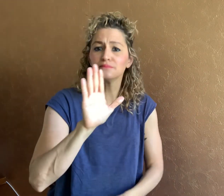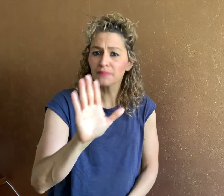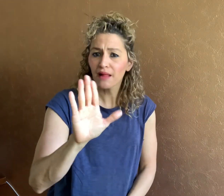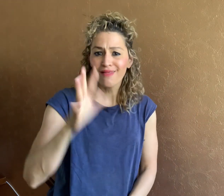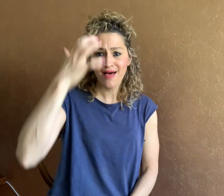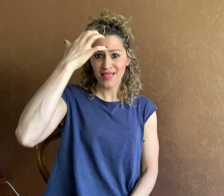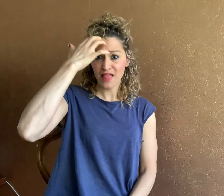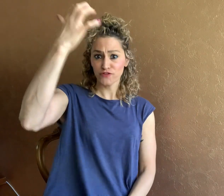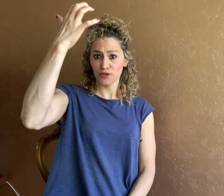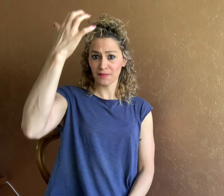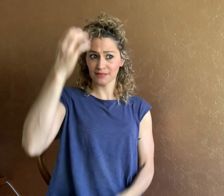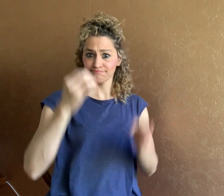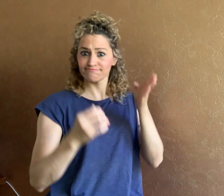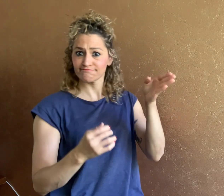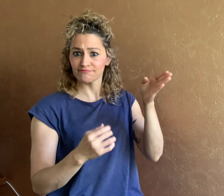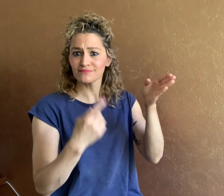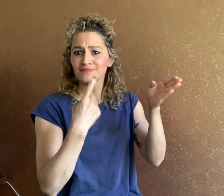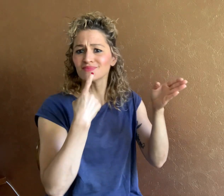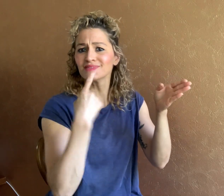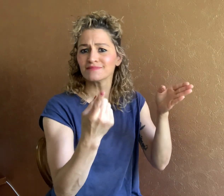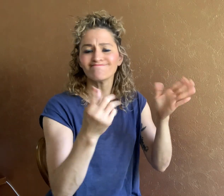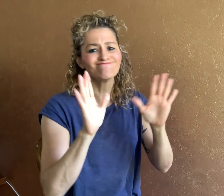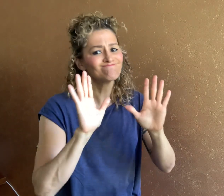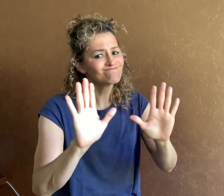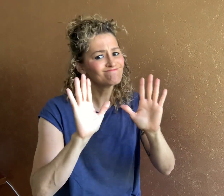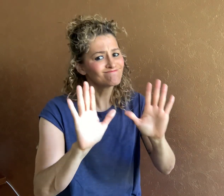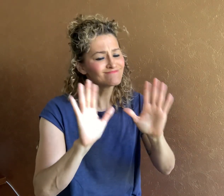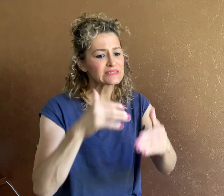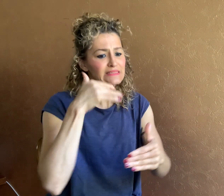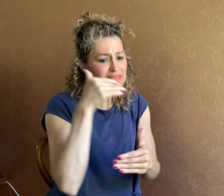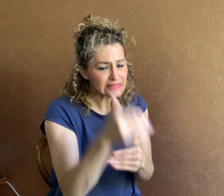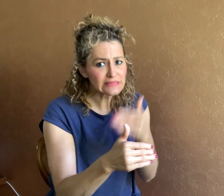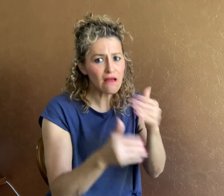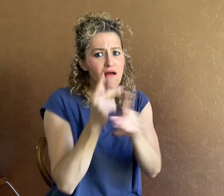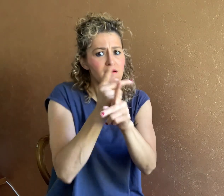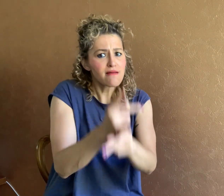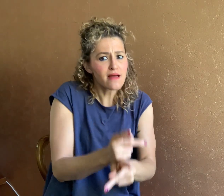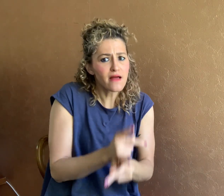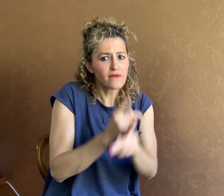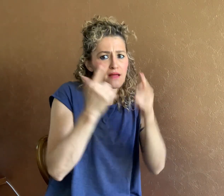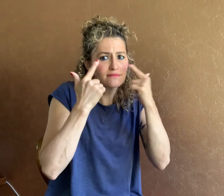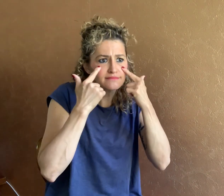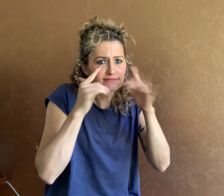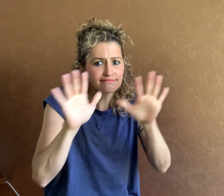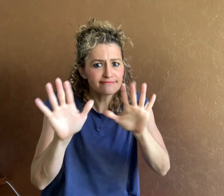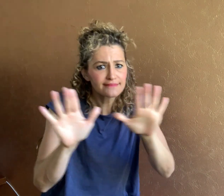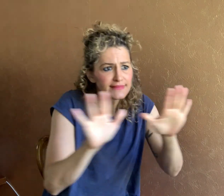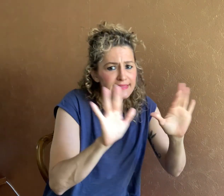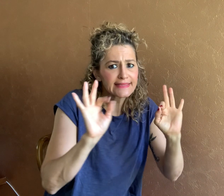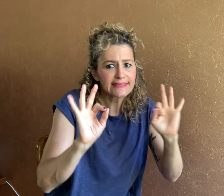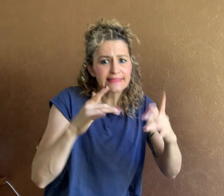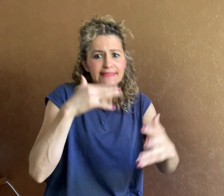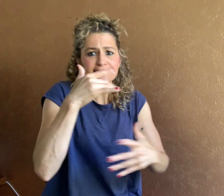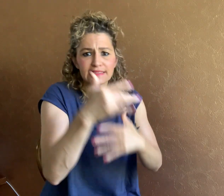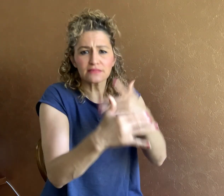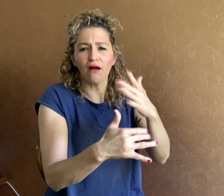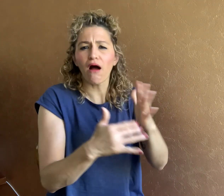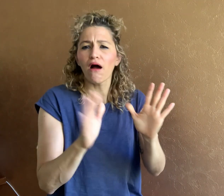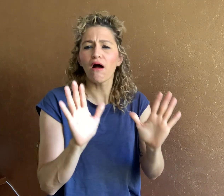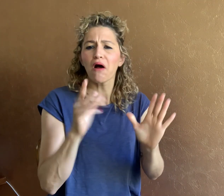the government said to proceed with caution so what